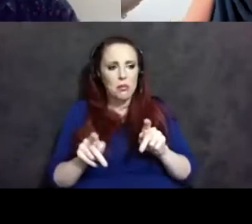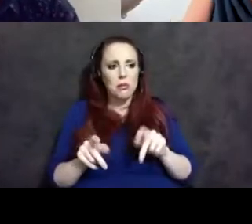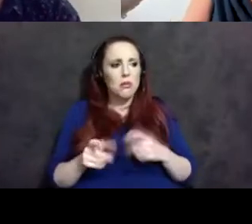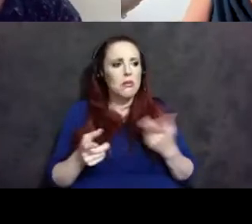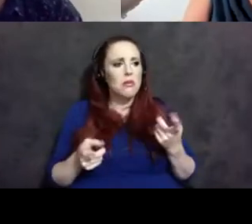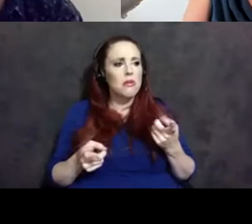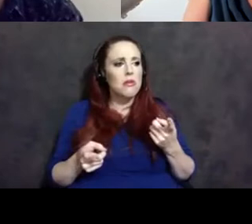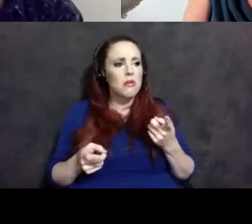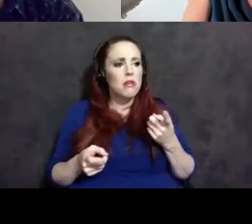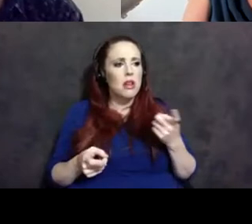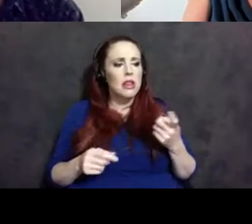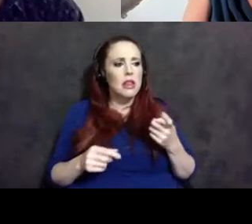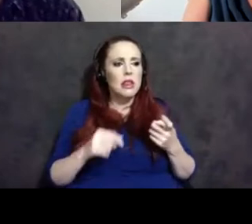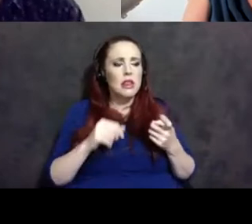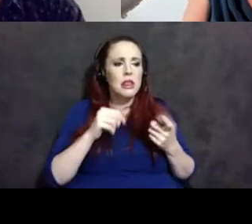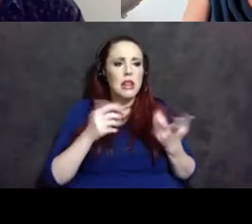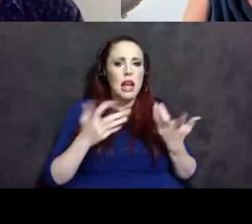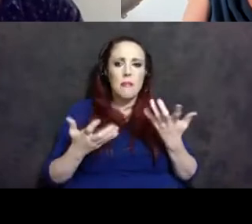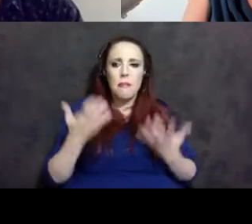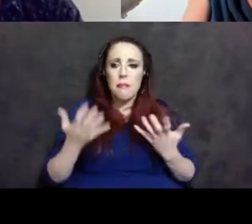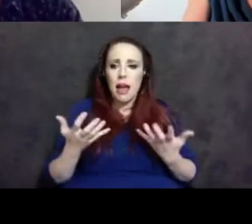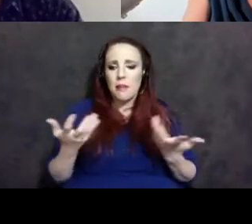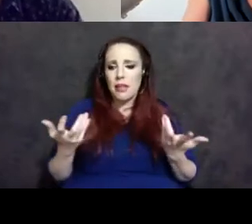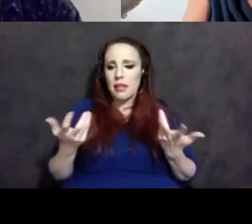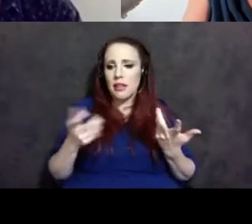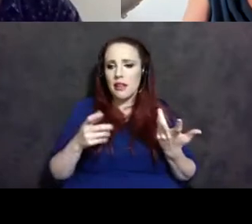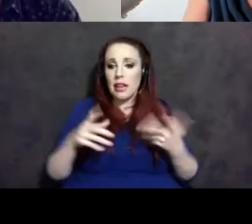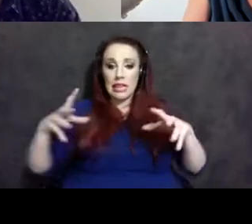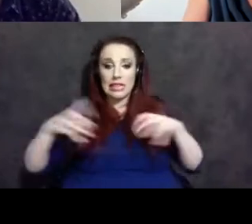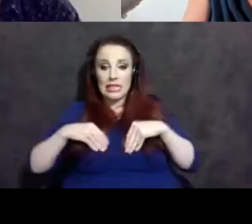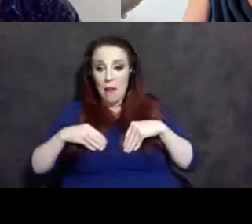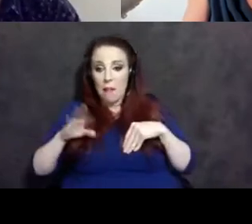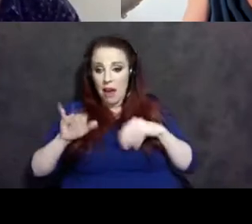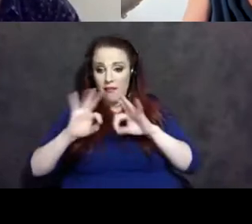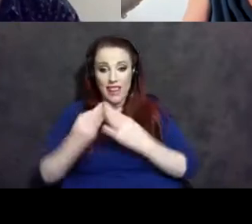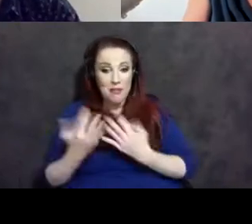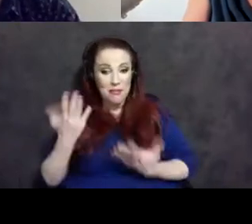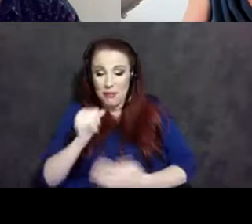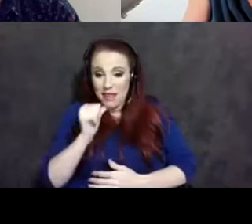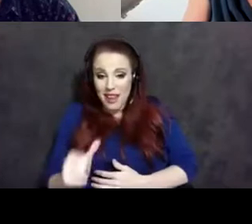their own family, they might not have a home to go back to where, well, during this time